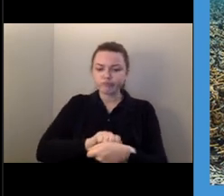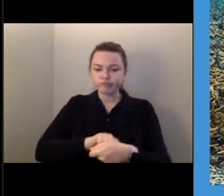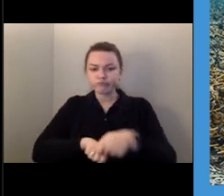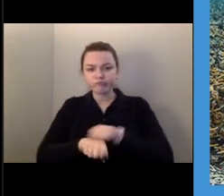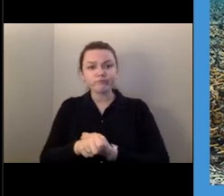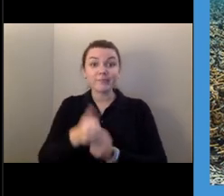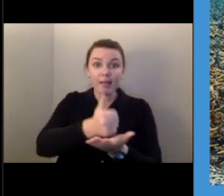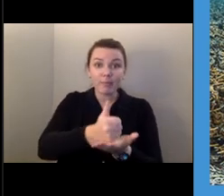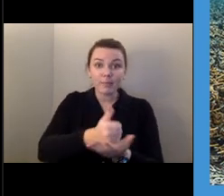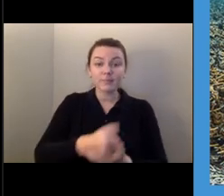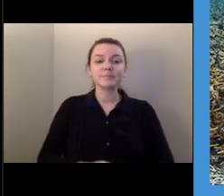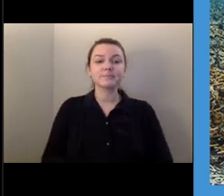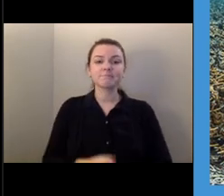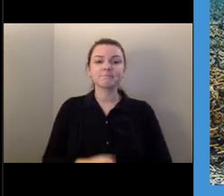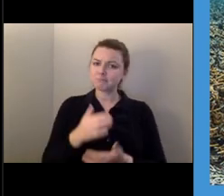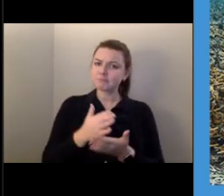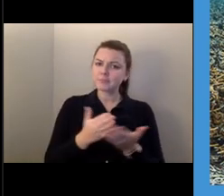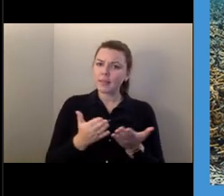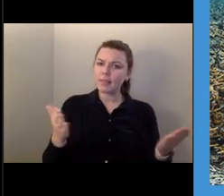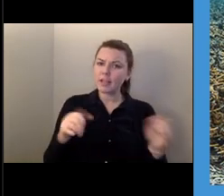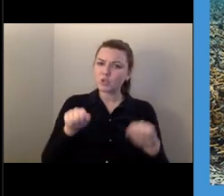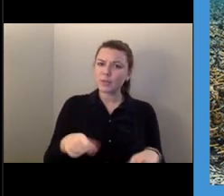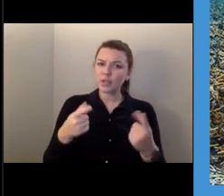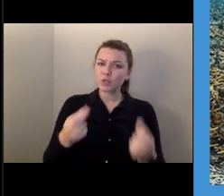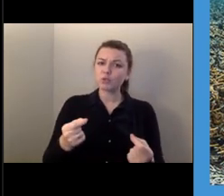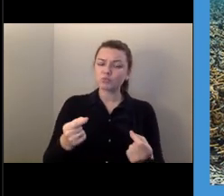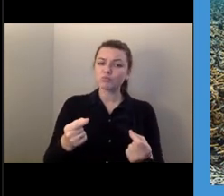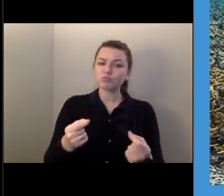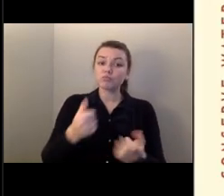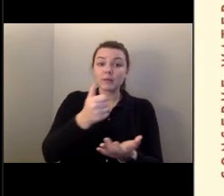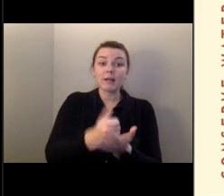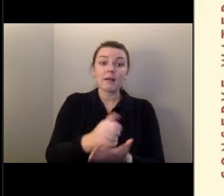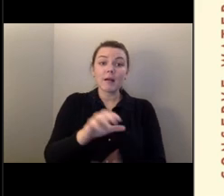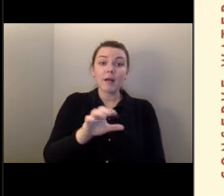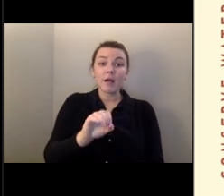that can help our corals to not be so stressed, right?